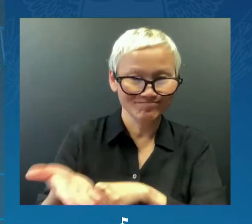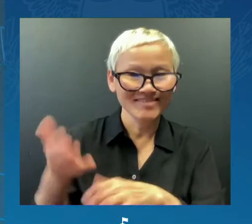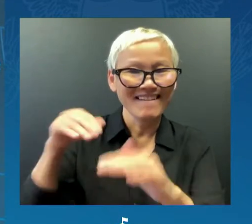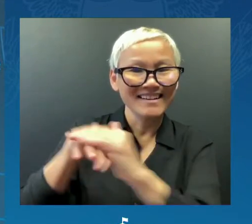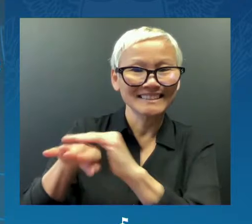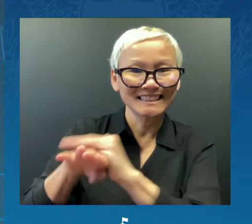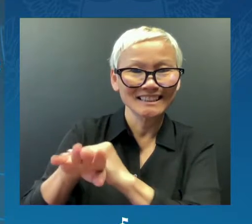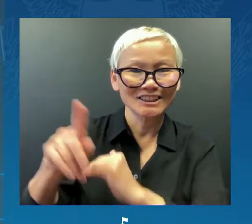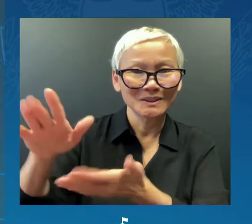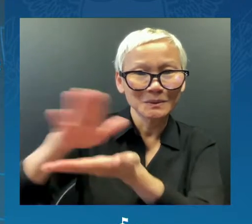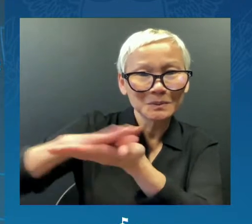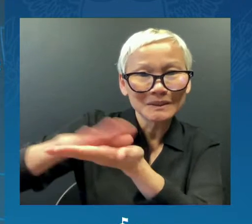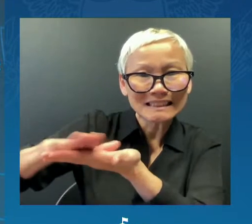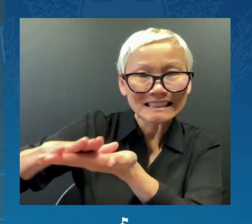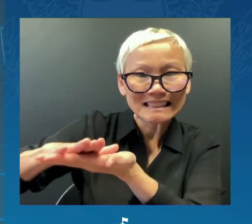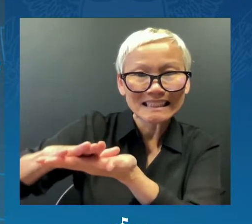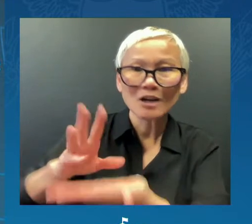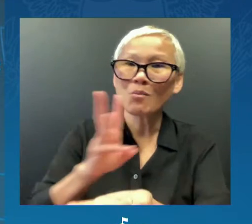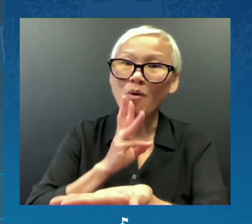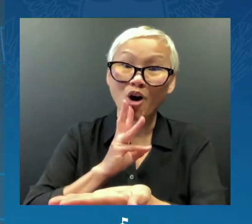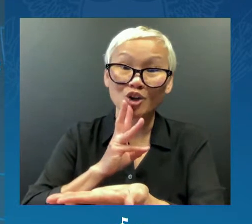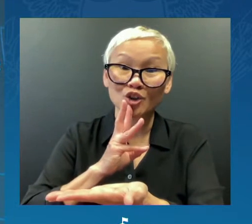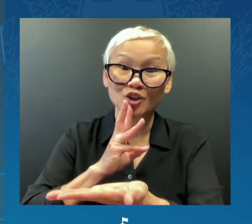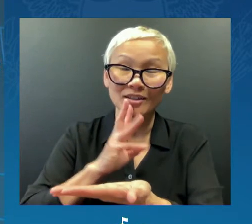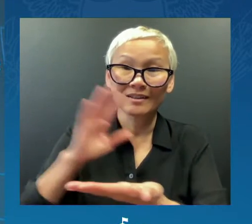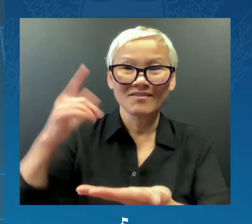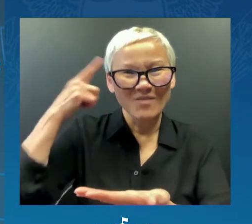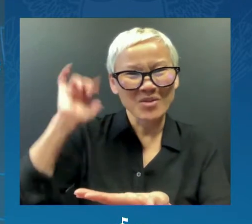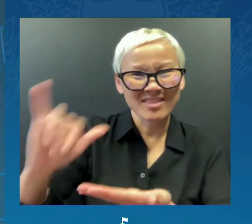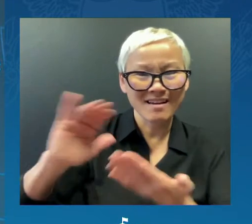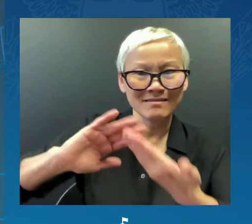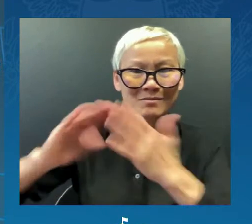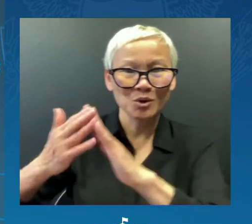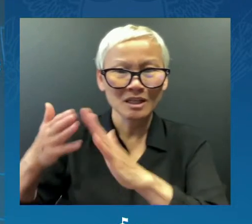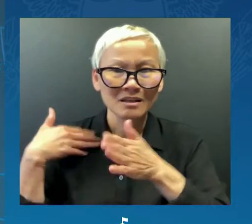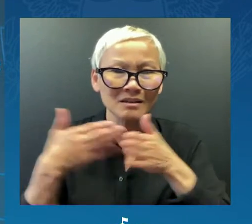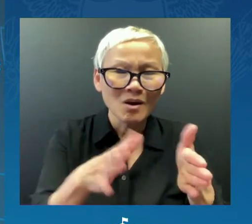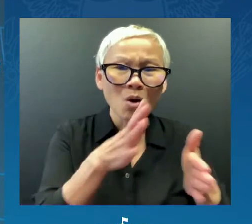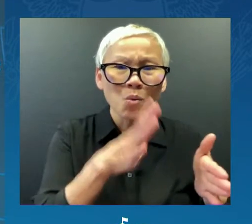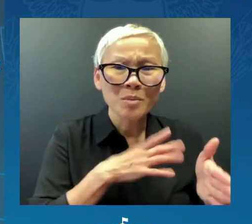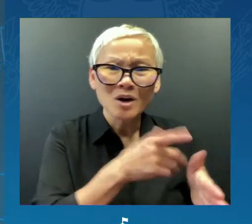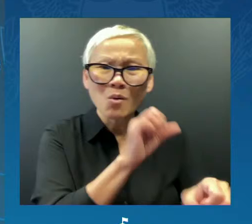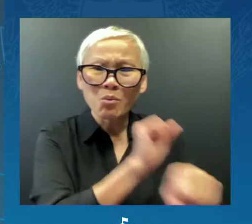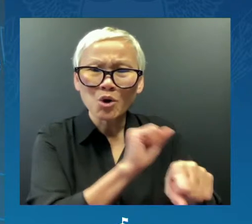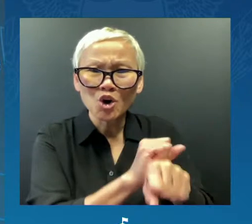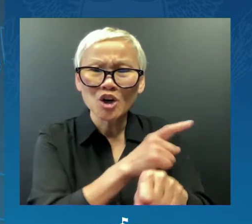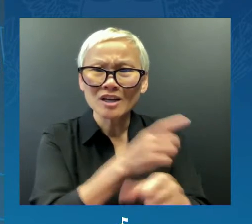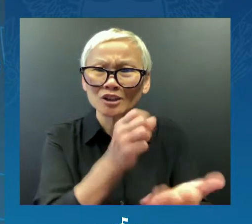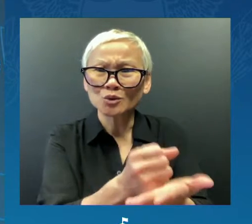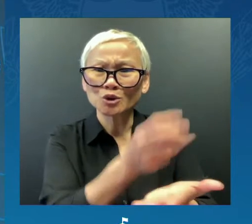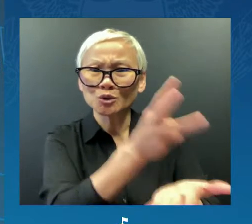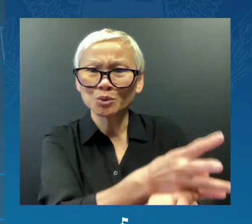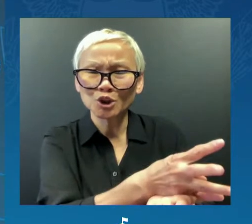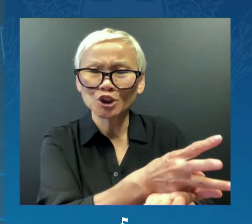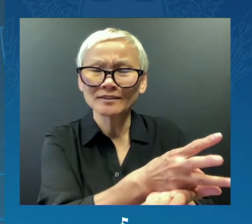I have met with Cecilia from Zambia, who is a social work student, and created projects that provide leadership training